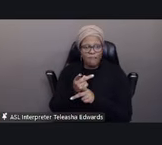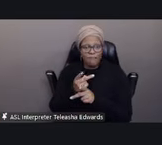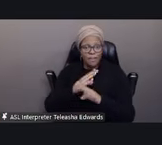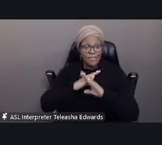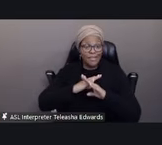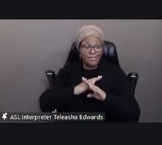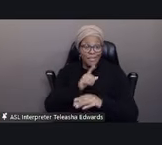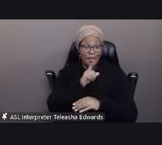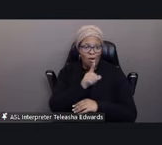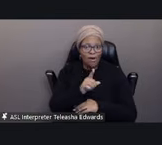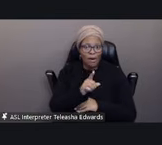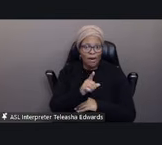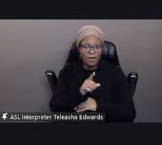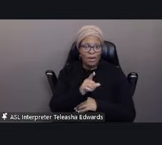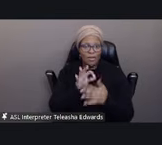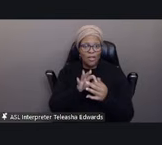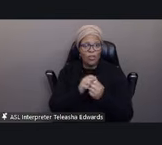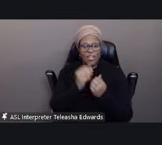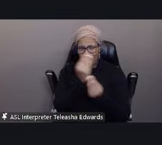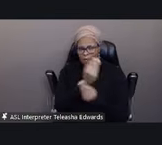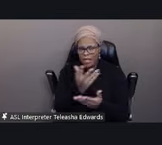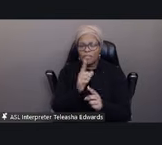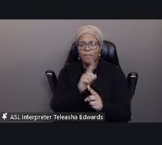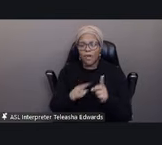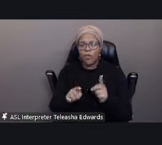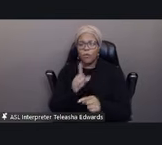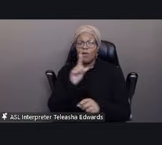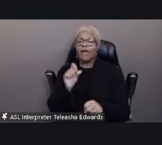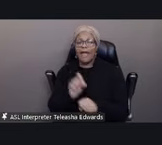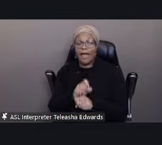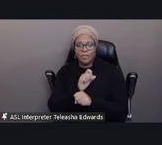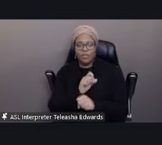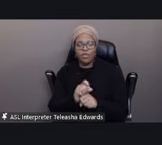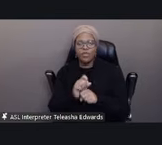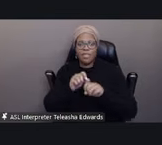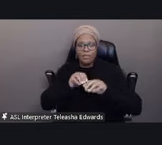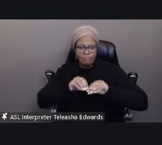around sort of information we disclose, but we will absolutely publish who the awarded agencies